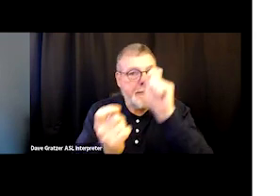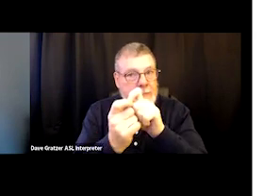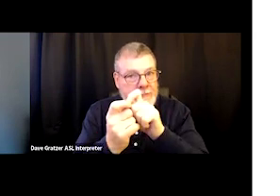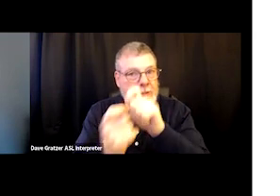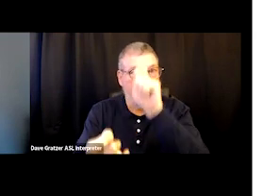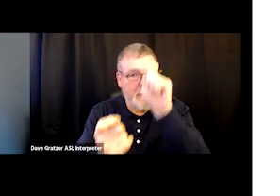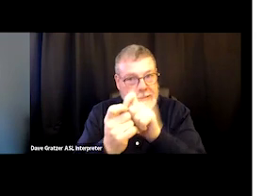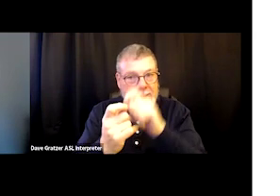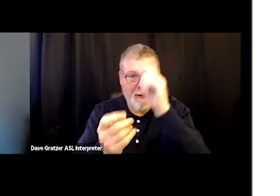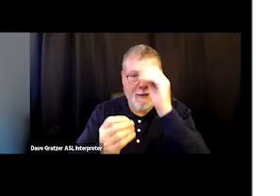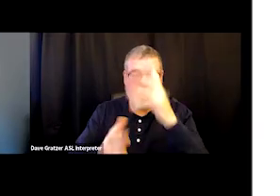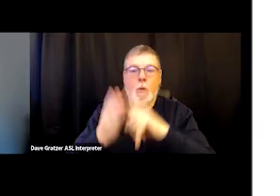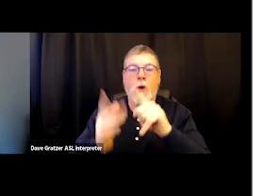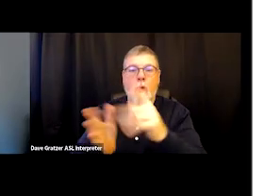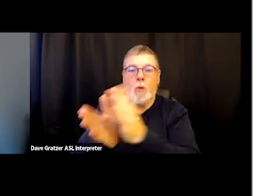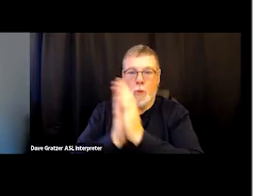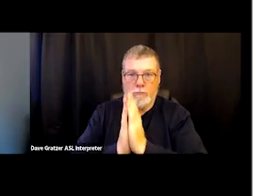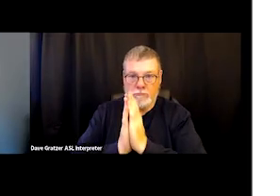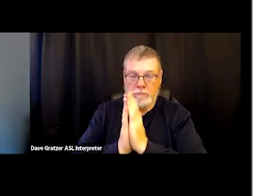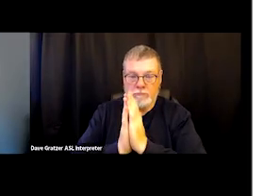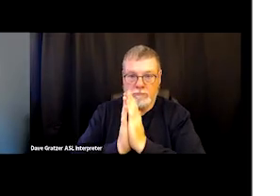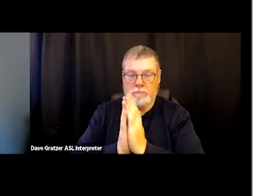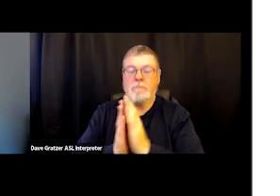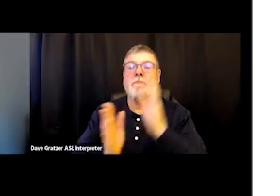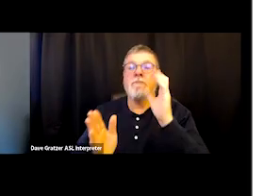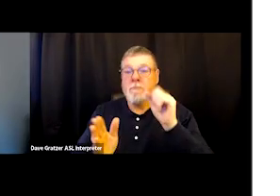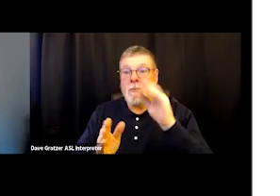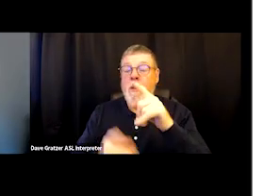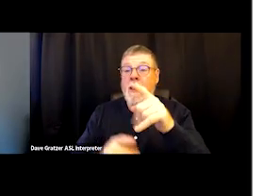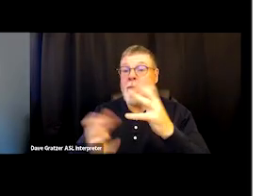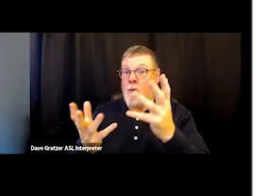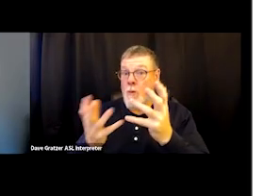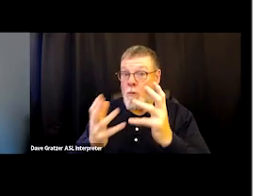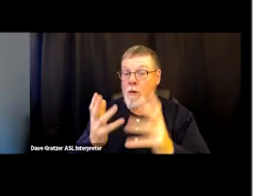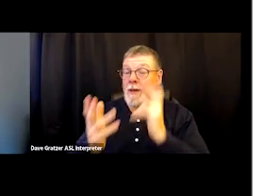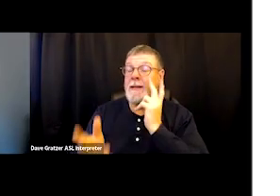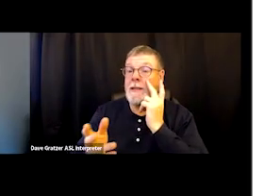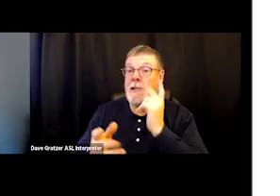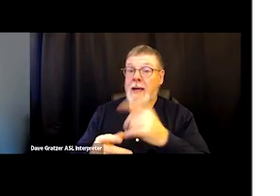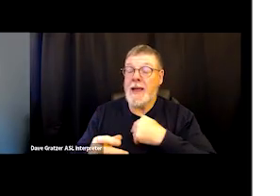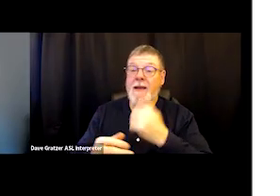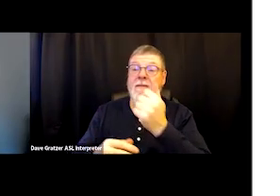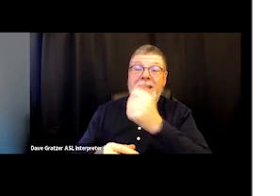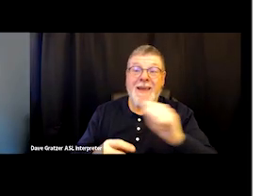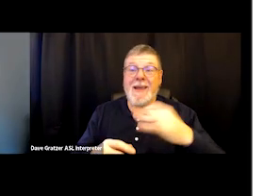about what information you're requesting. So if you're trying to find out if the person has a pending application,